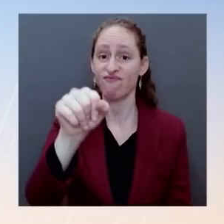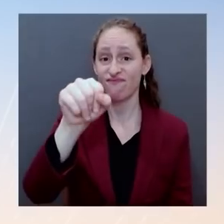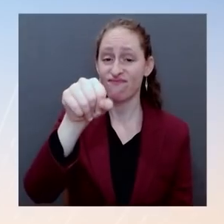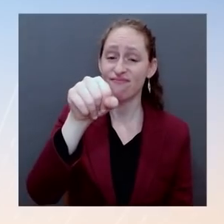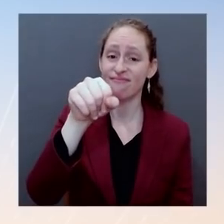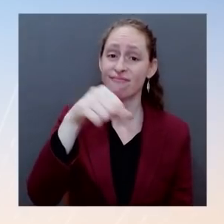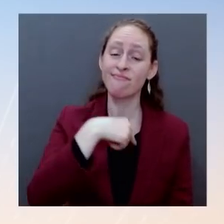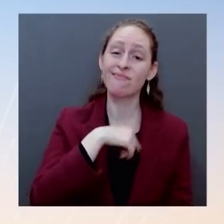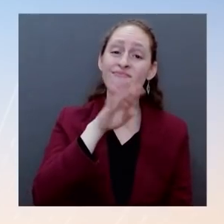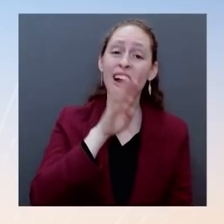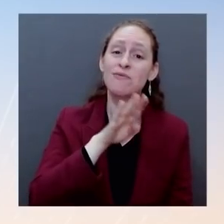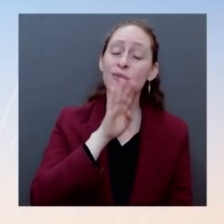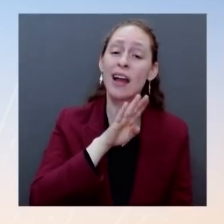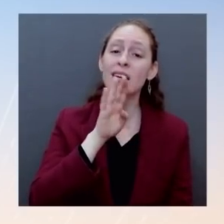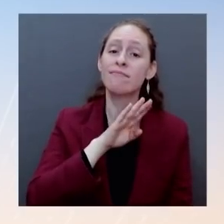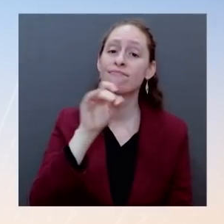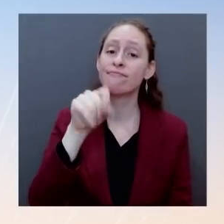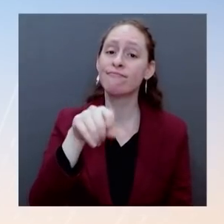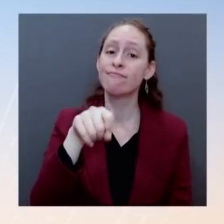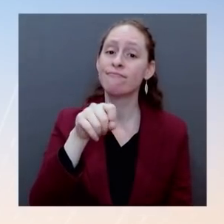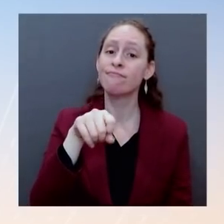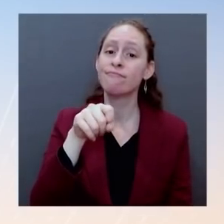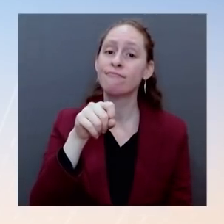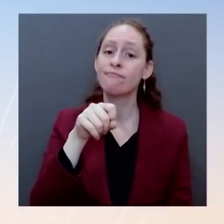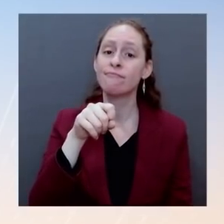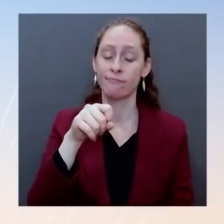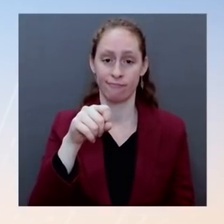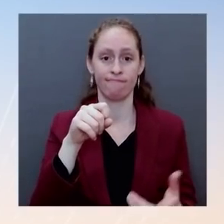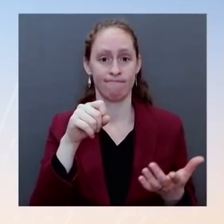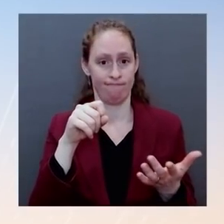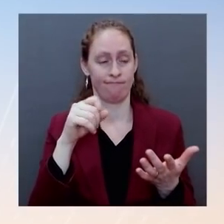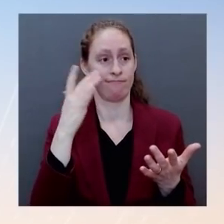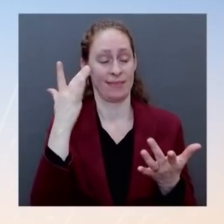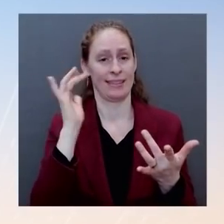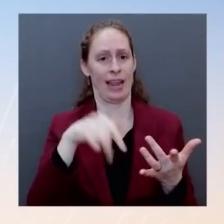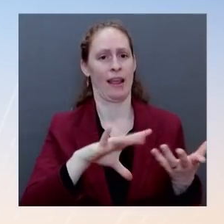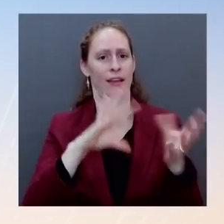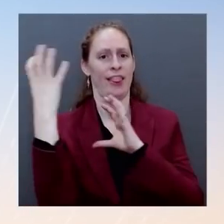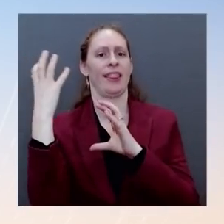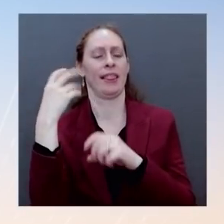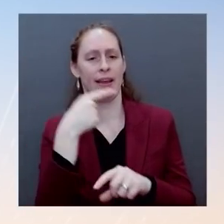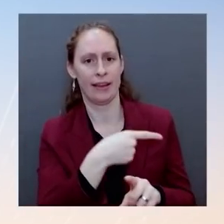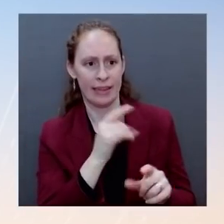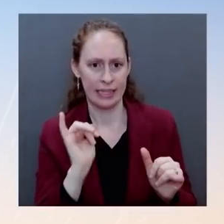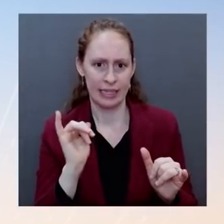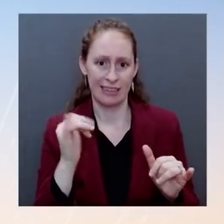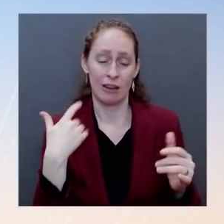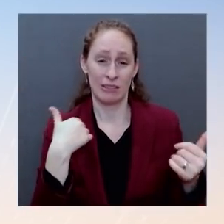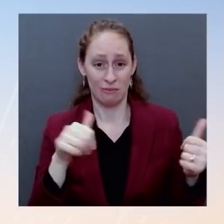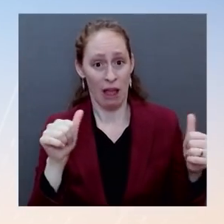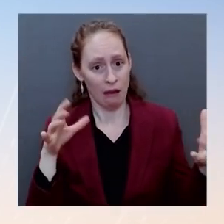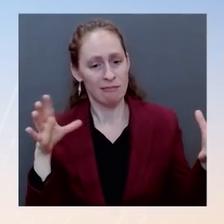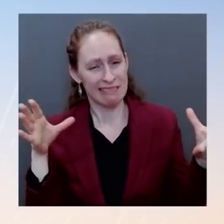and now we're back at the table, again, as I noted. But because of the last administration pulling out of the nuclear agreement,